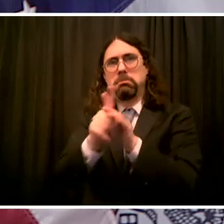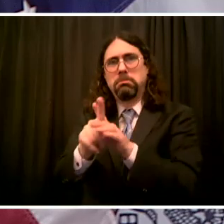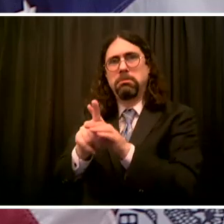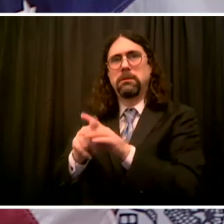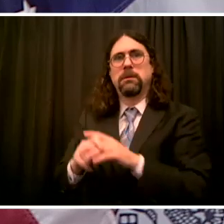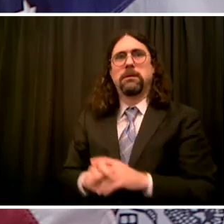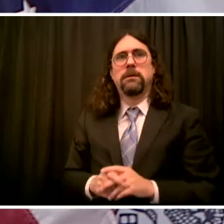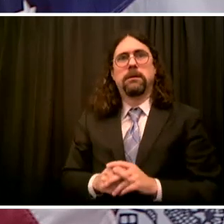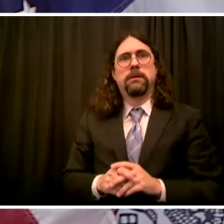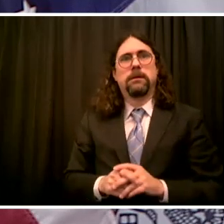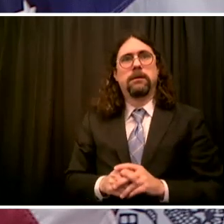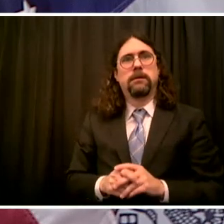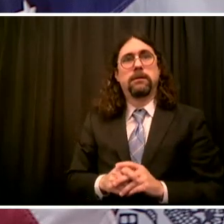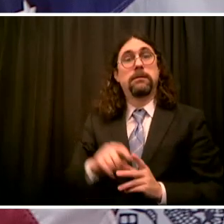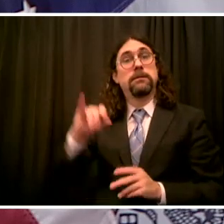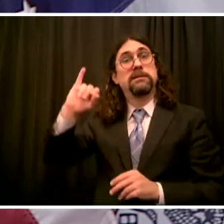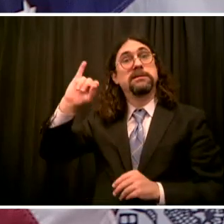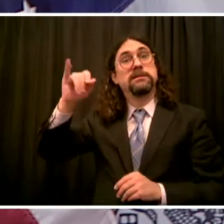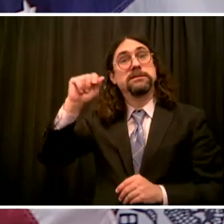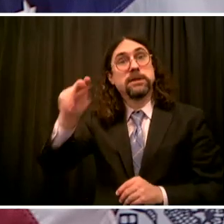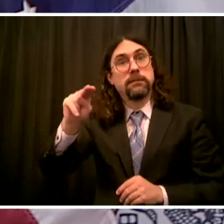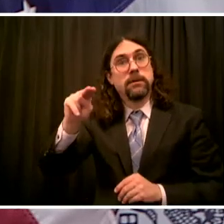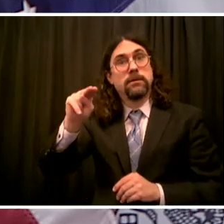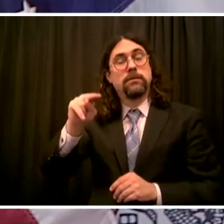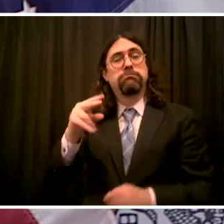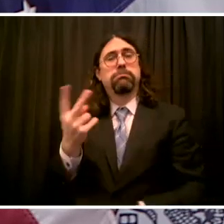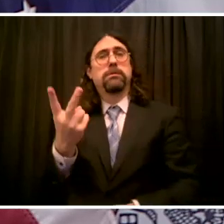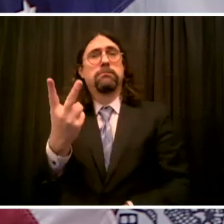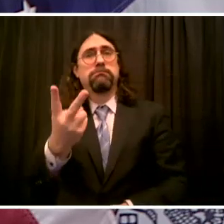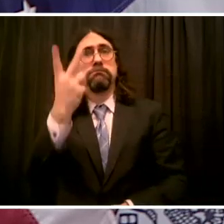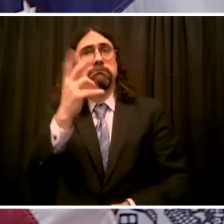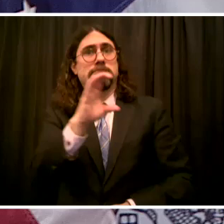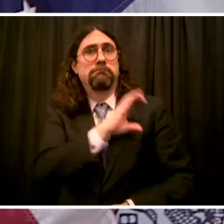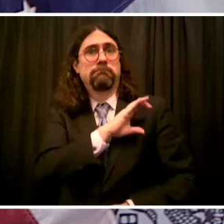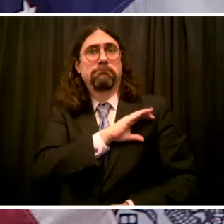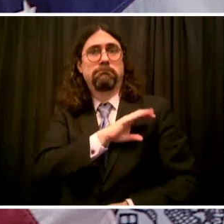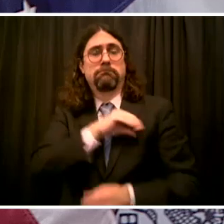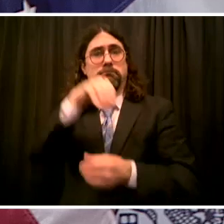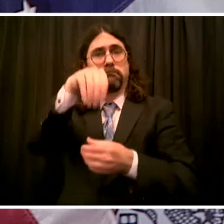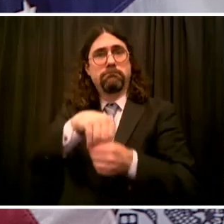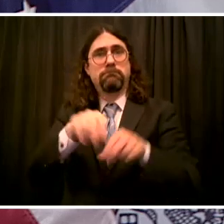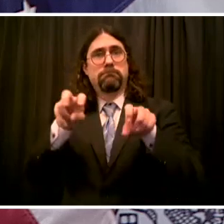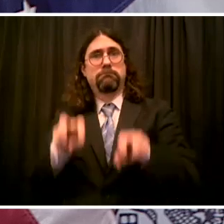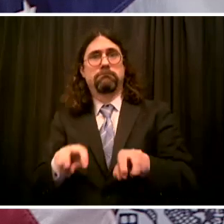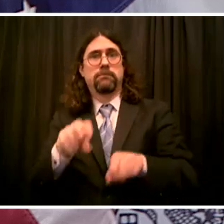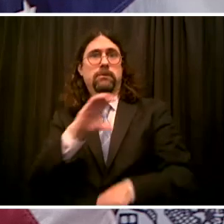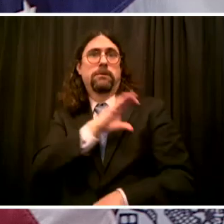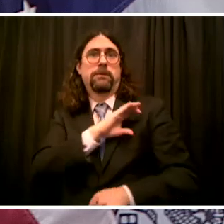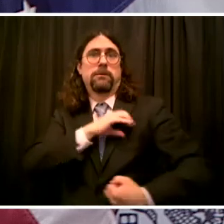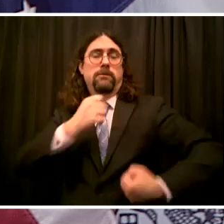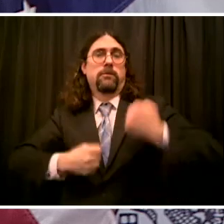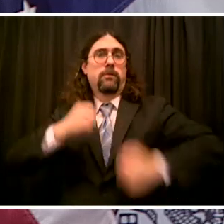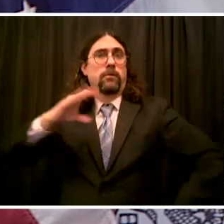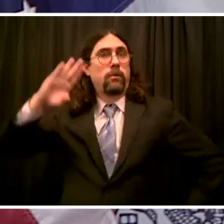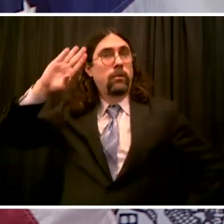WE SAWH TIS IN JANUARY WHERE TWO COPSWE REL AMTOS ASSASSINATED SITTING IN A POLICE CAR IN THE BRONX.